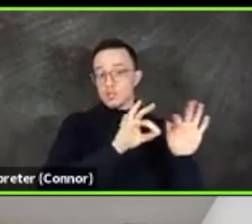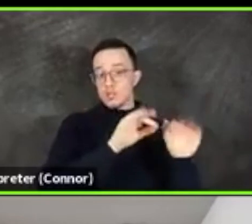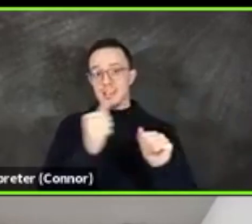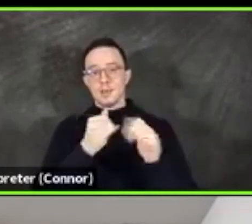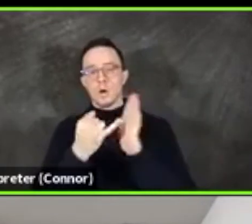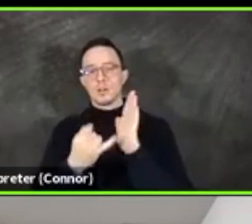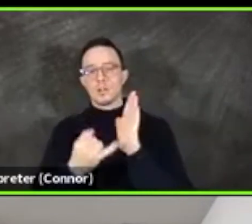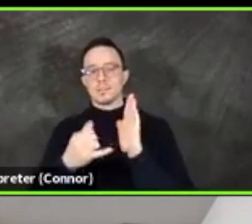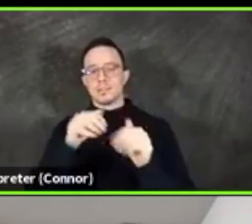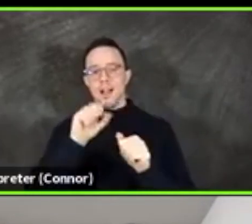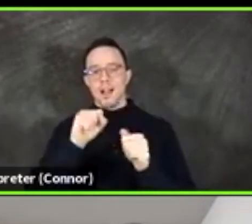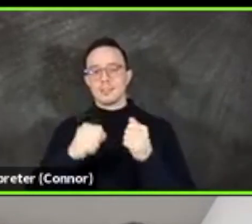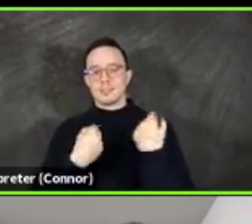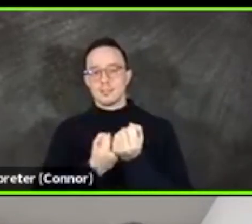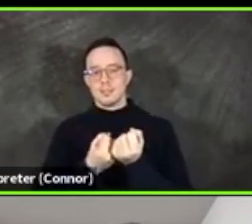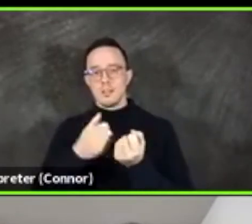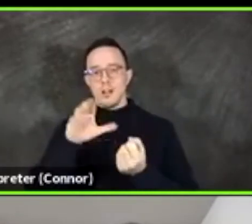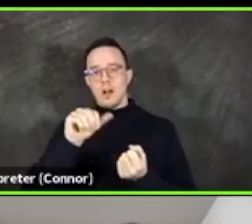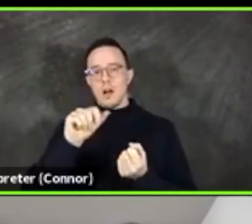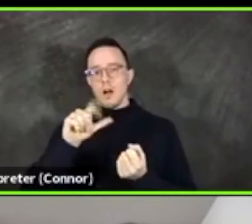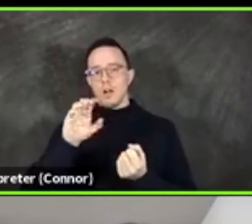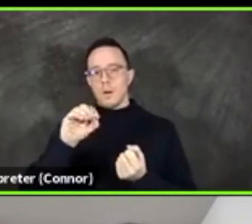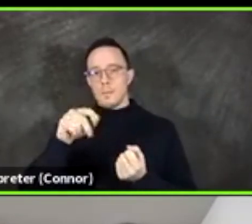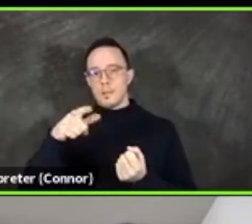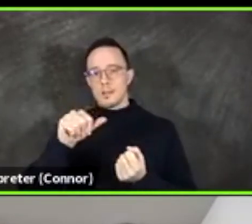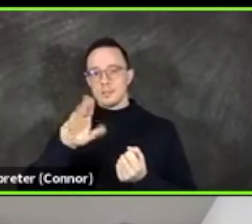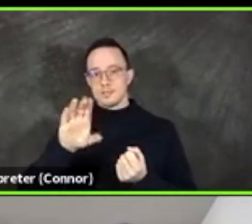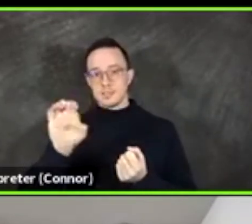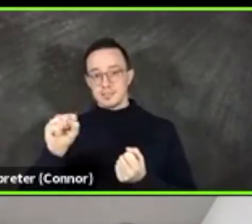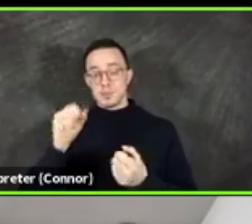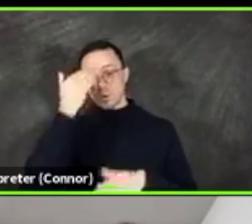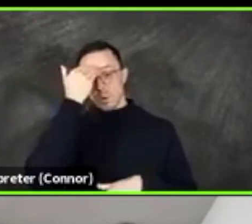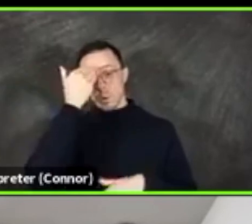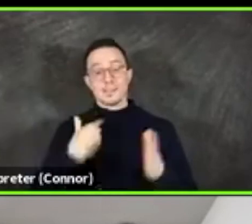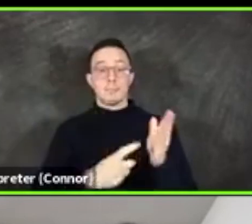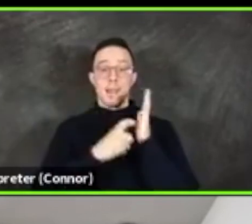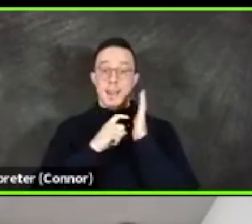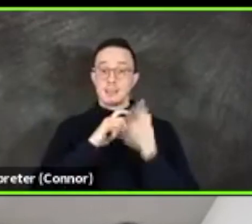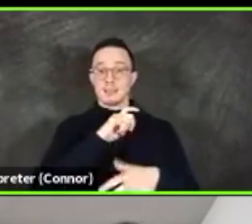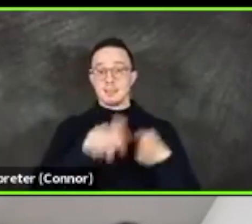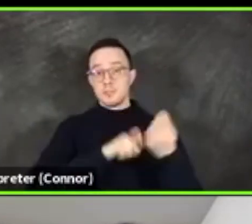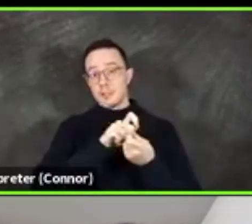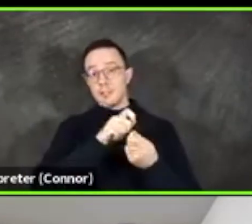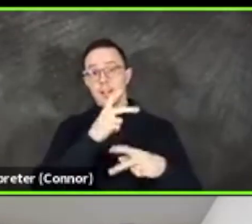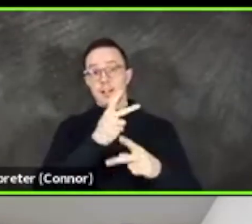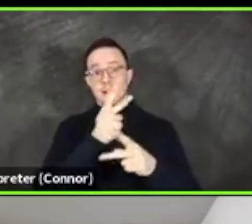DEMANDS A CERTAIN LEVEL OF CRIME, PUTTING YOUR BODY INTO GEARS OF THE ORGANIZATIONS